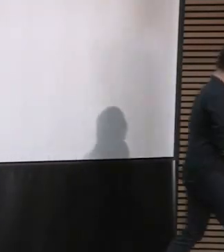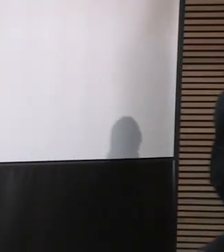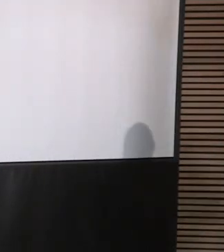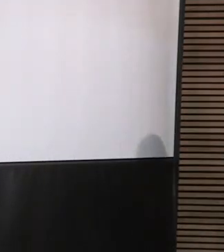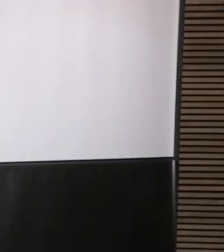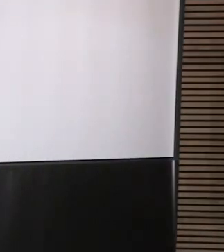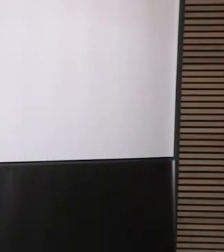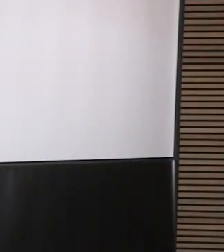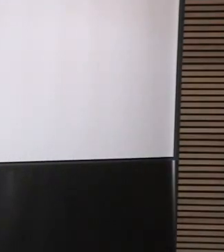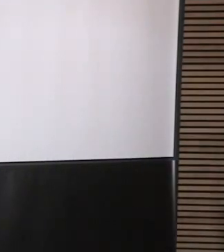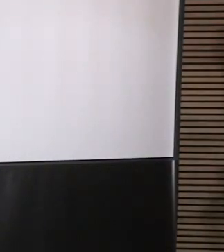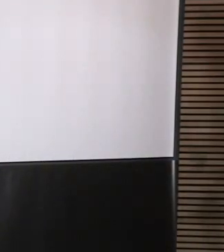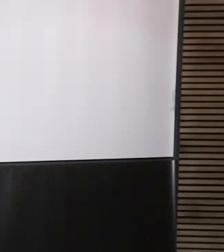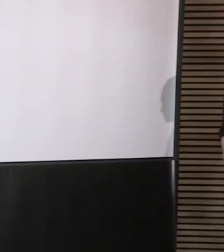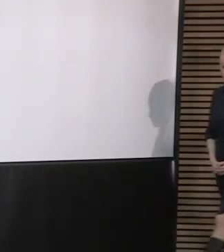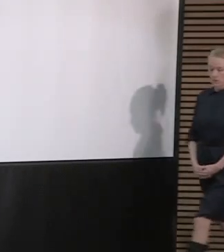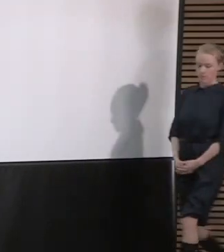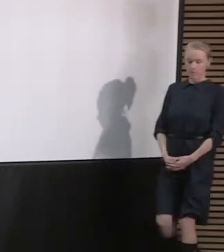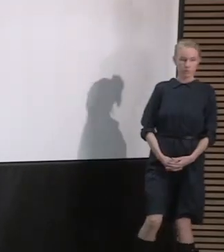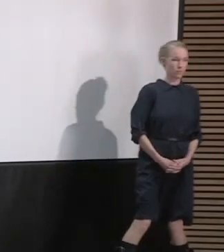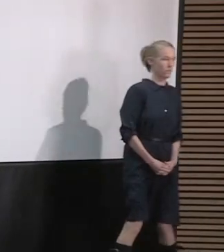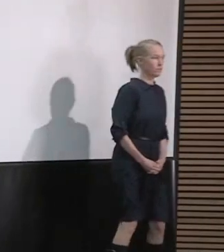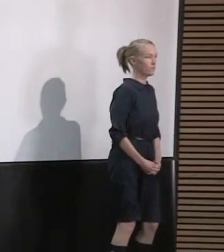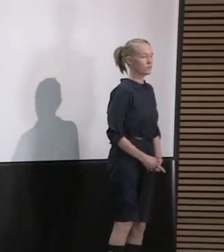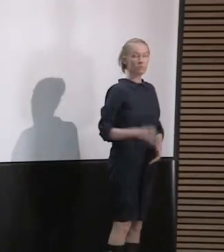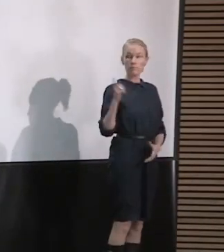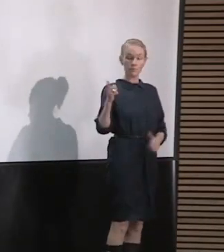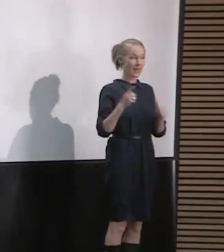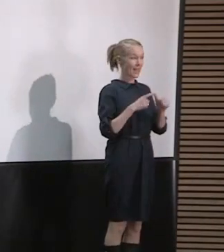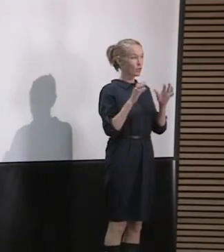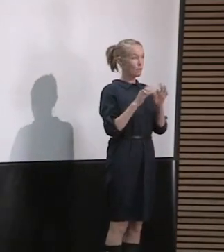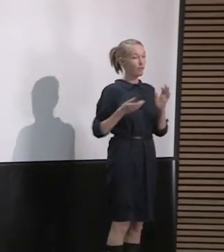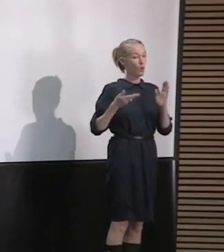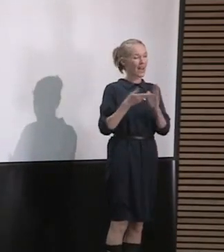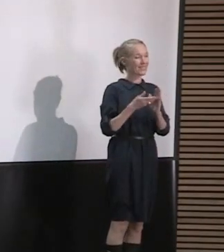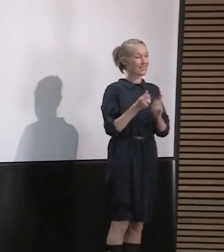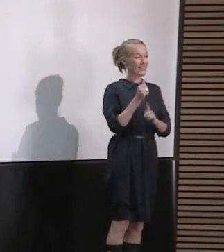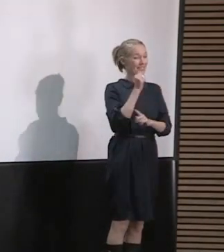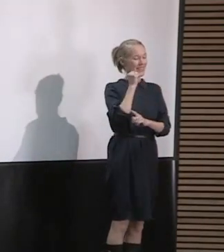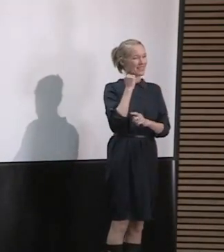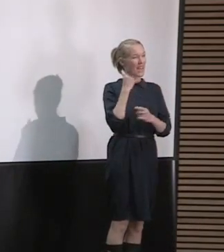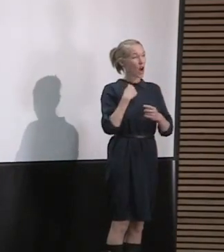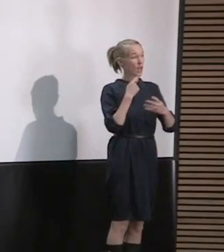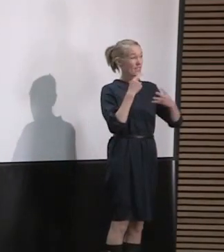check-in shortly and communicating what we see as necessary in the future. Dr